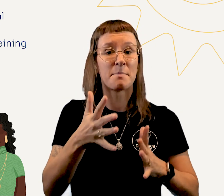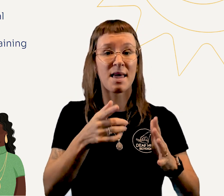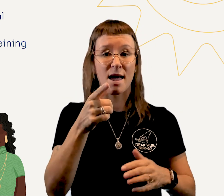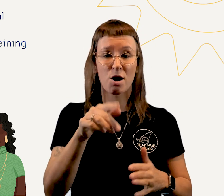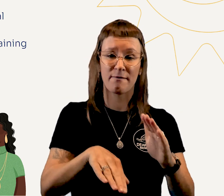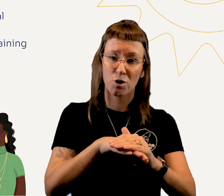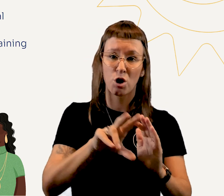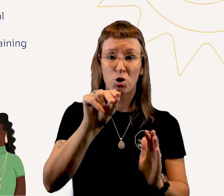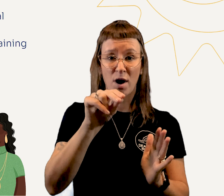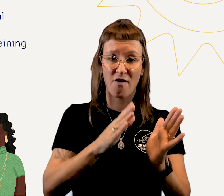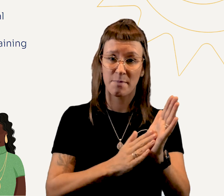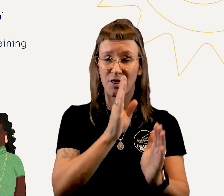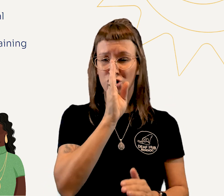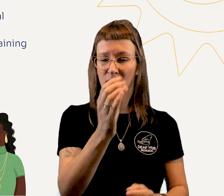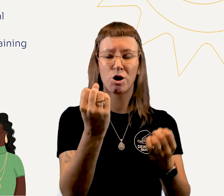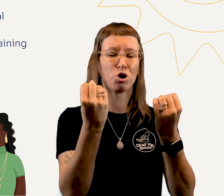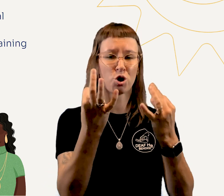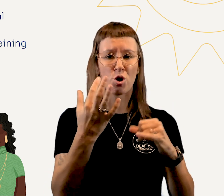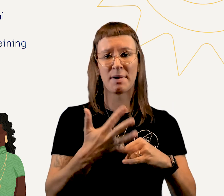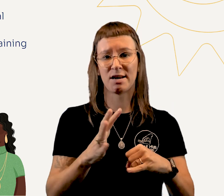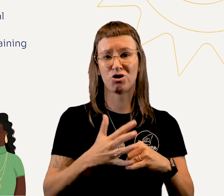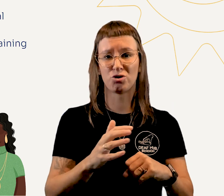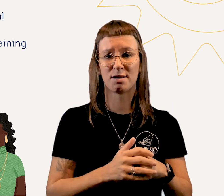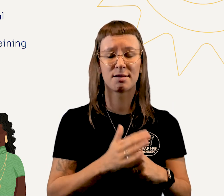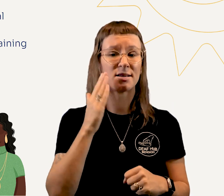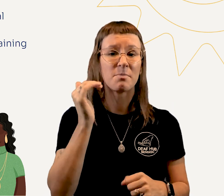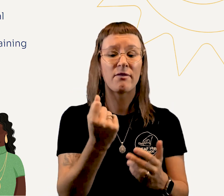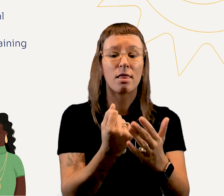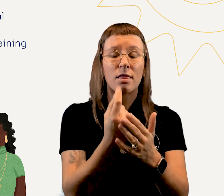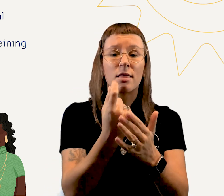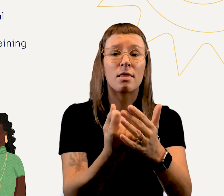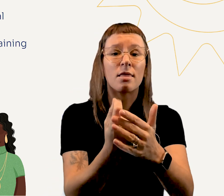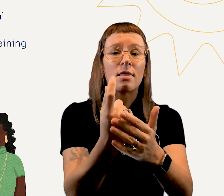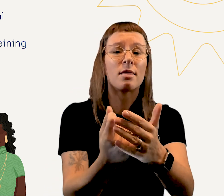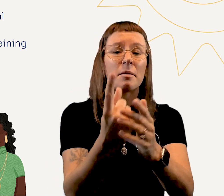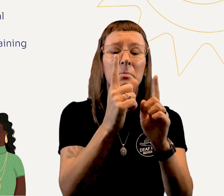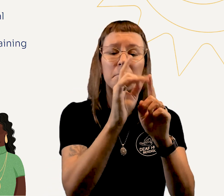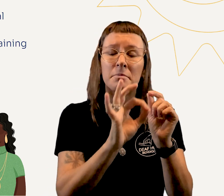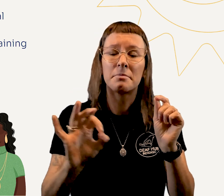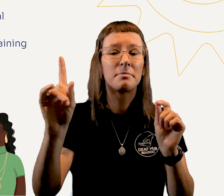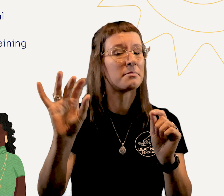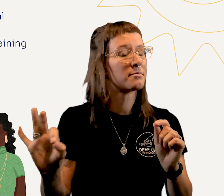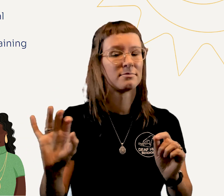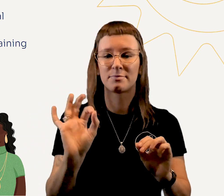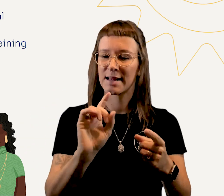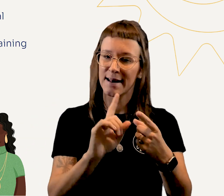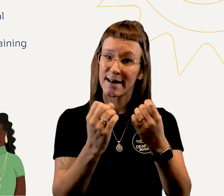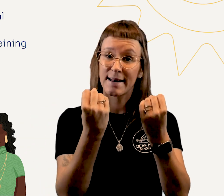More specifically, there needs to have been no period, that means no bleeding, spotting, or staining for 12 months in a row.